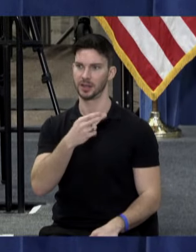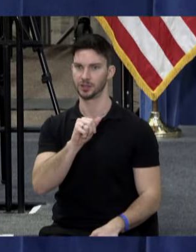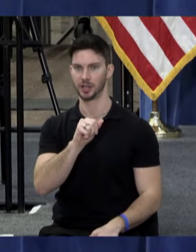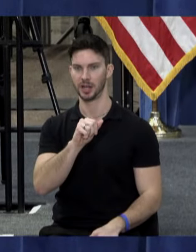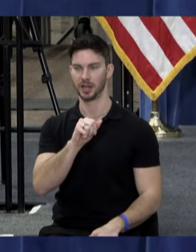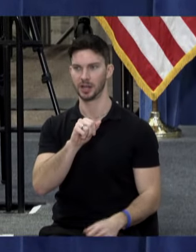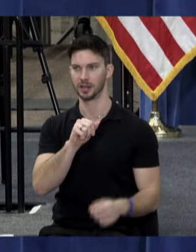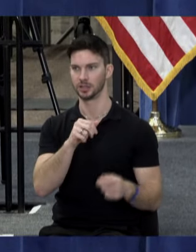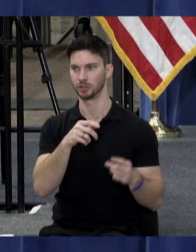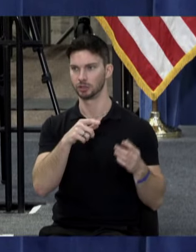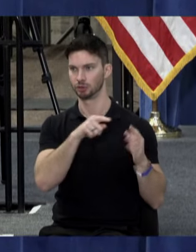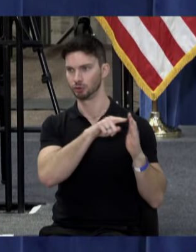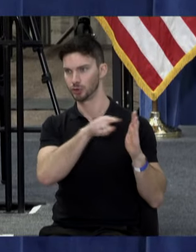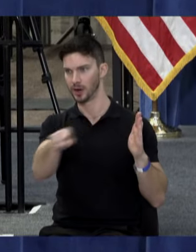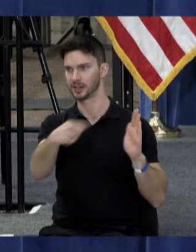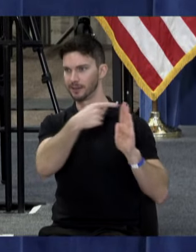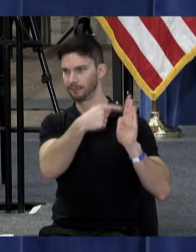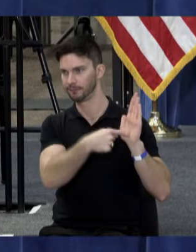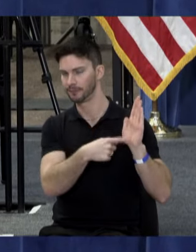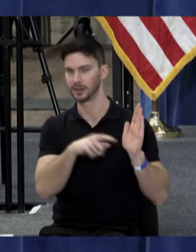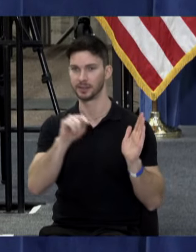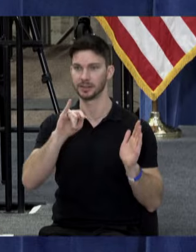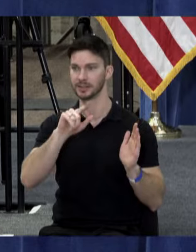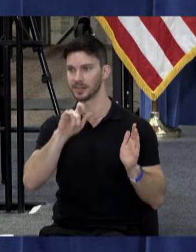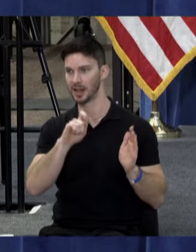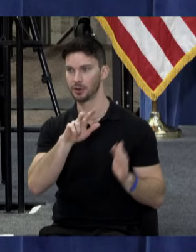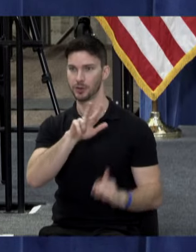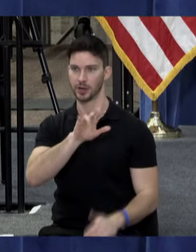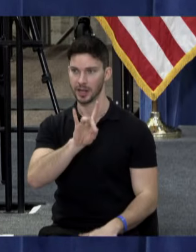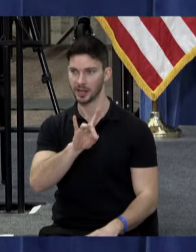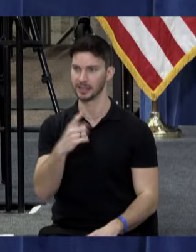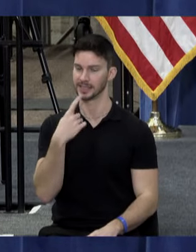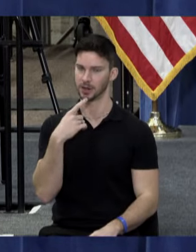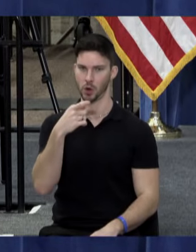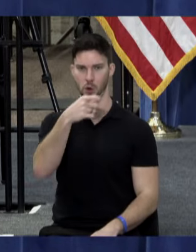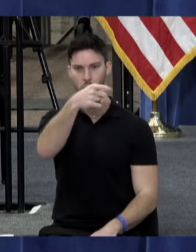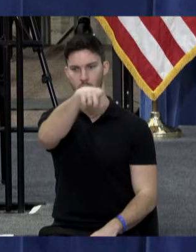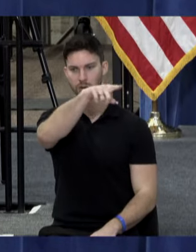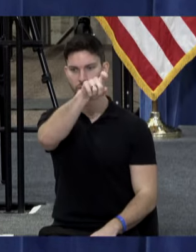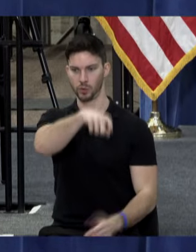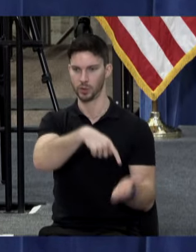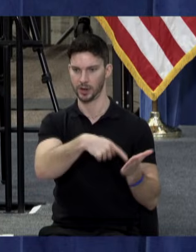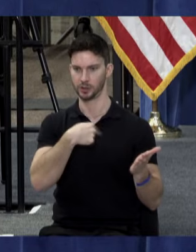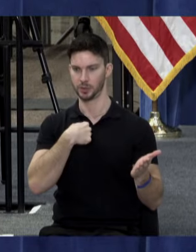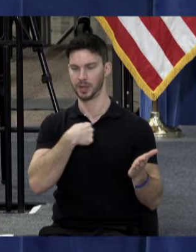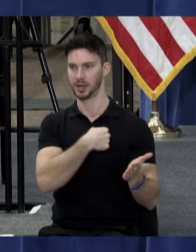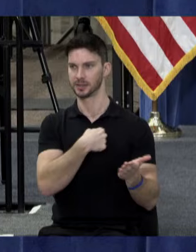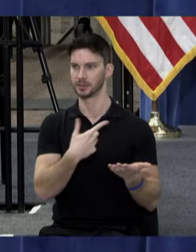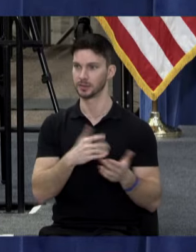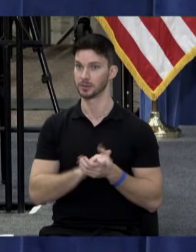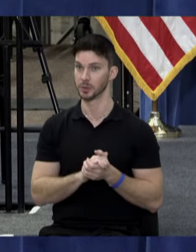38 that said that the insurance companies were required to pay us. So I got bills reimbursed